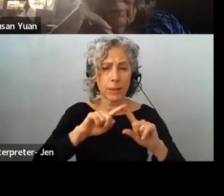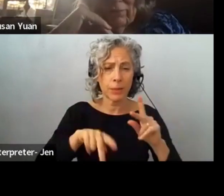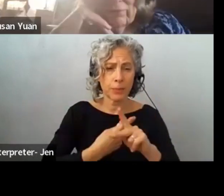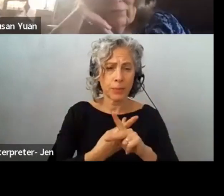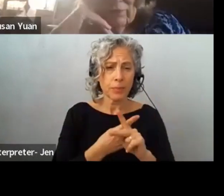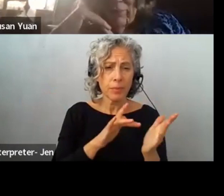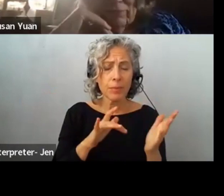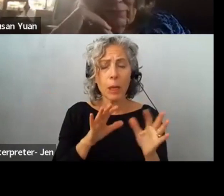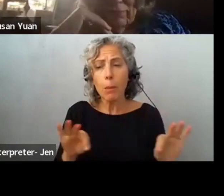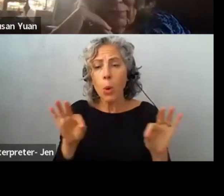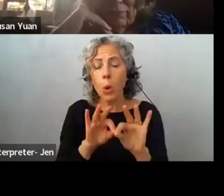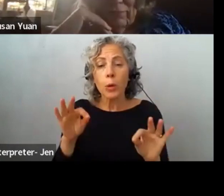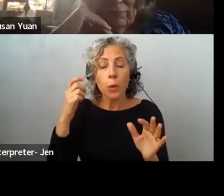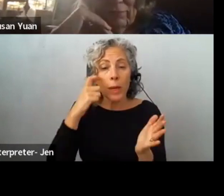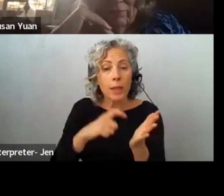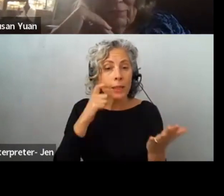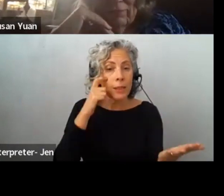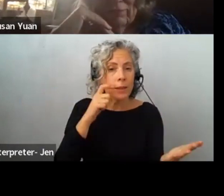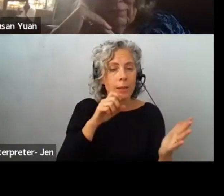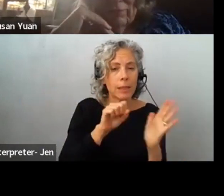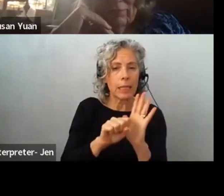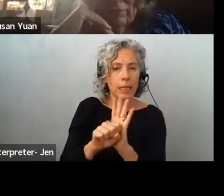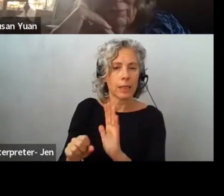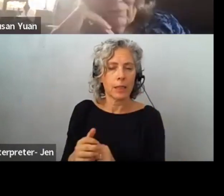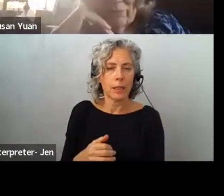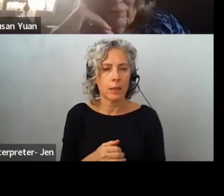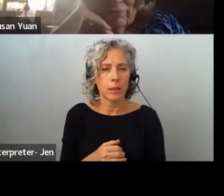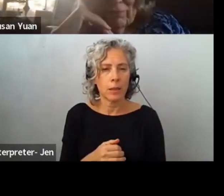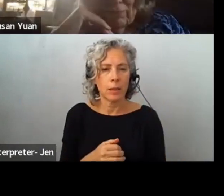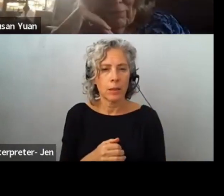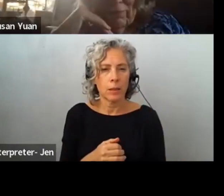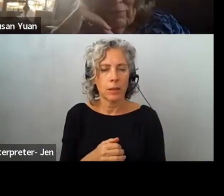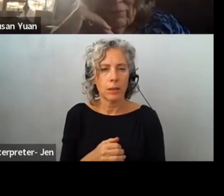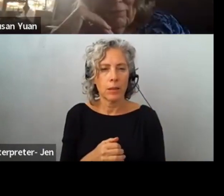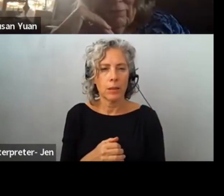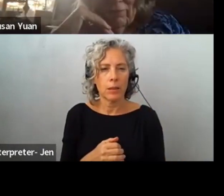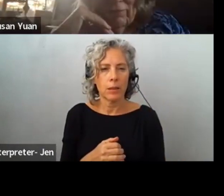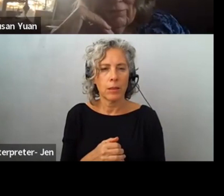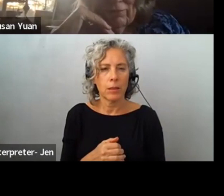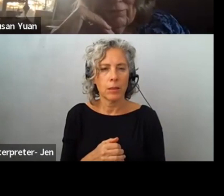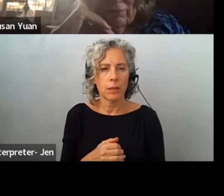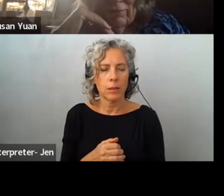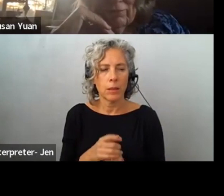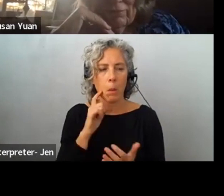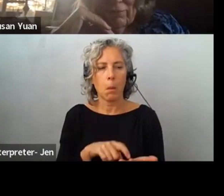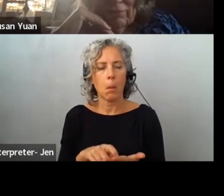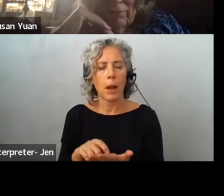signs. And there, and no one demographic has a monopoly on